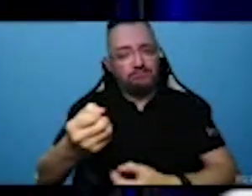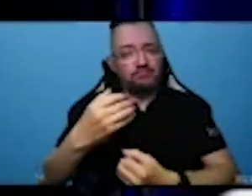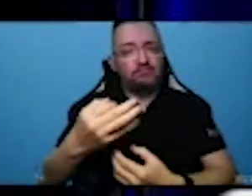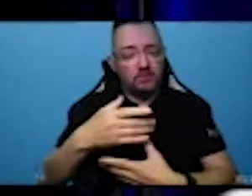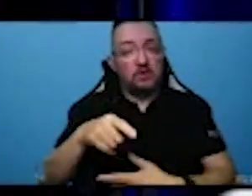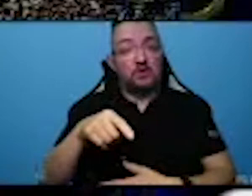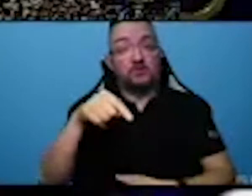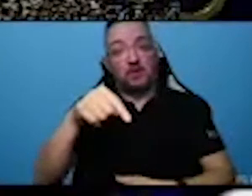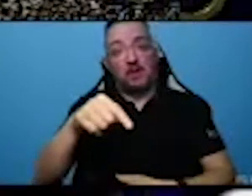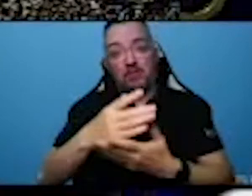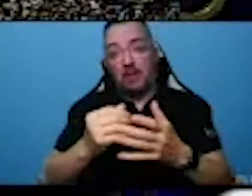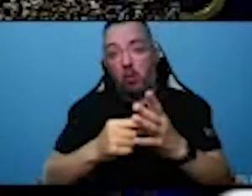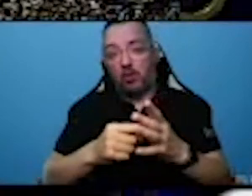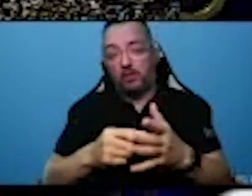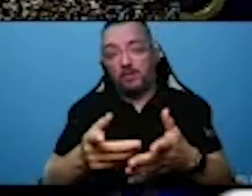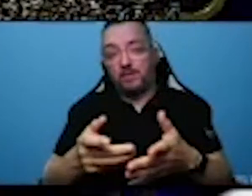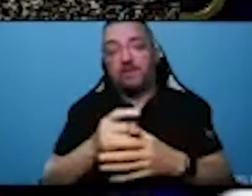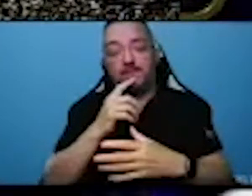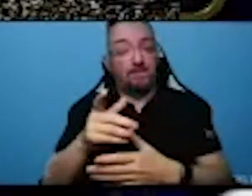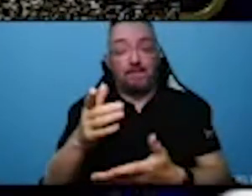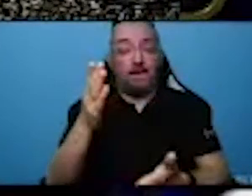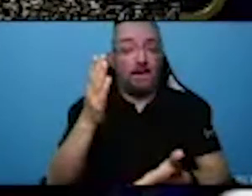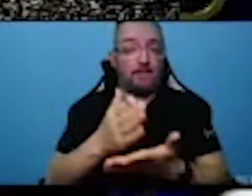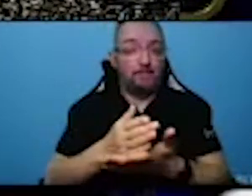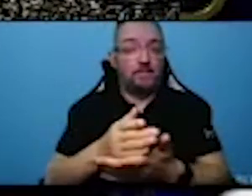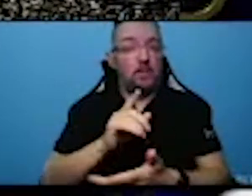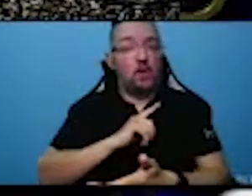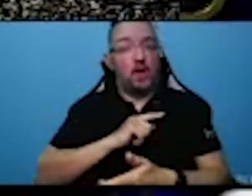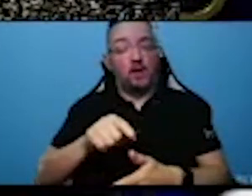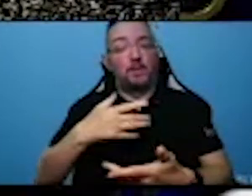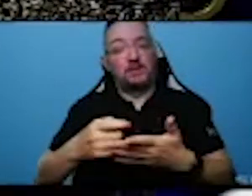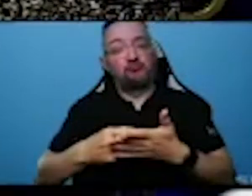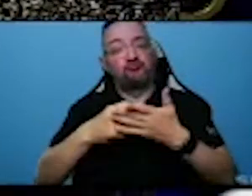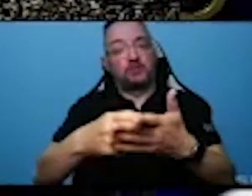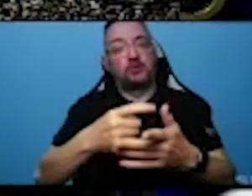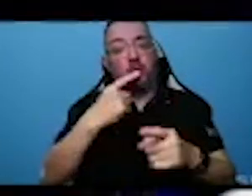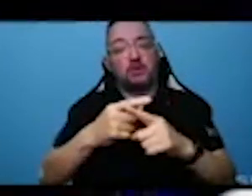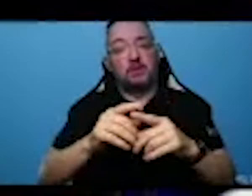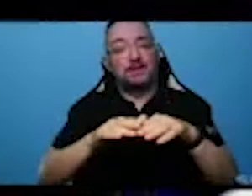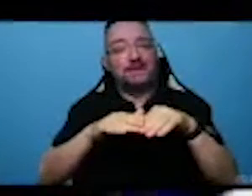And that's why that recommendation about the national participation strategy and a program that we've talked about